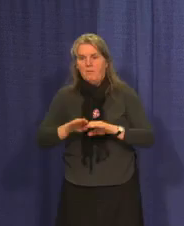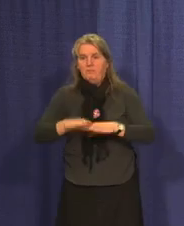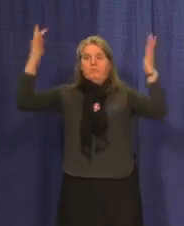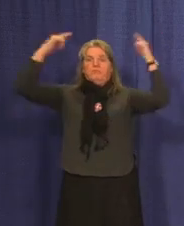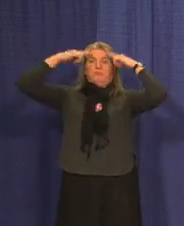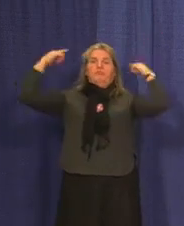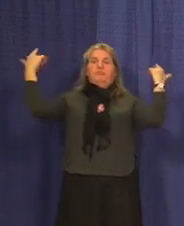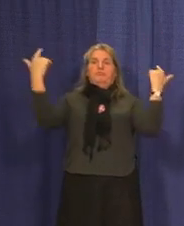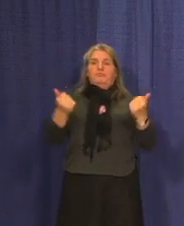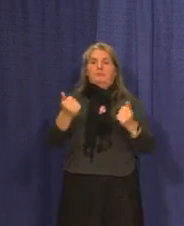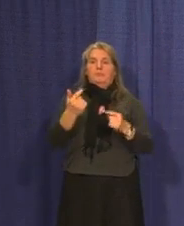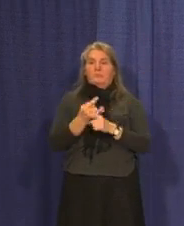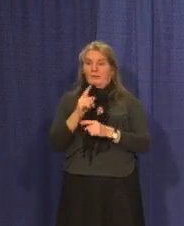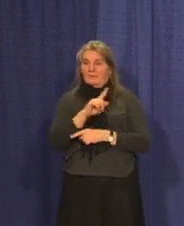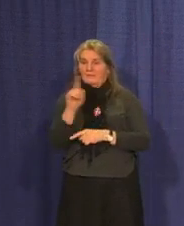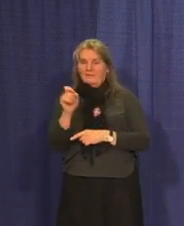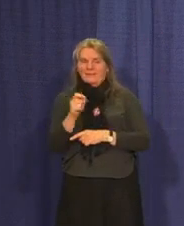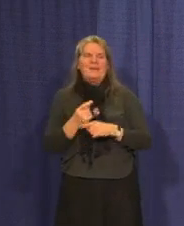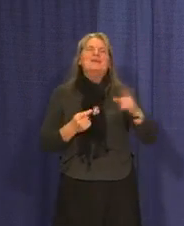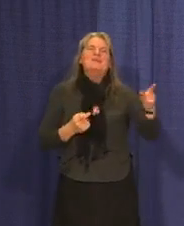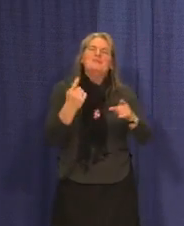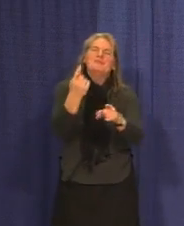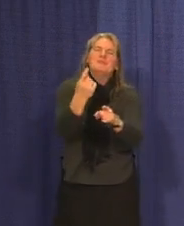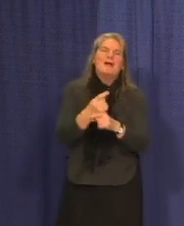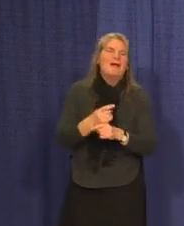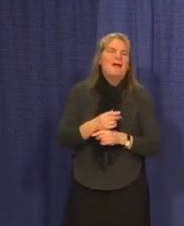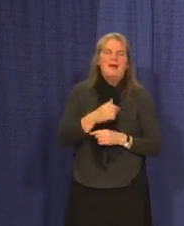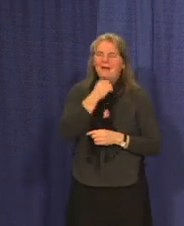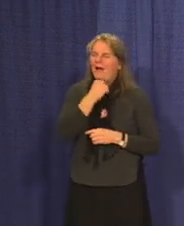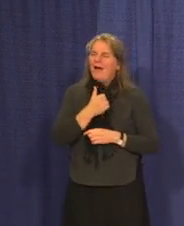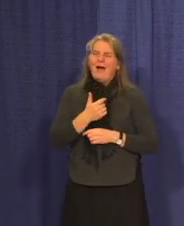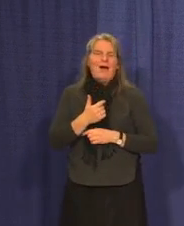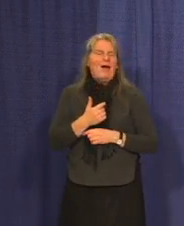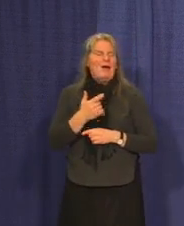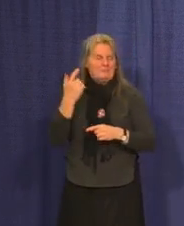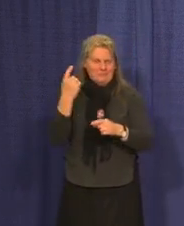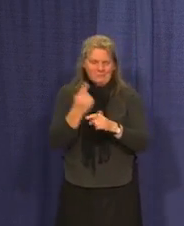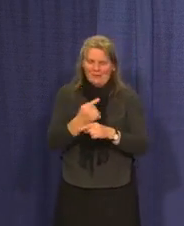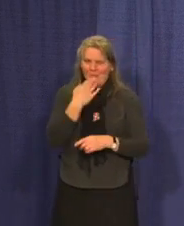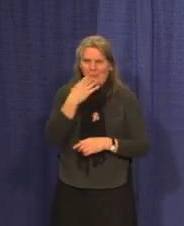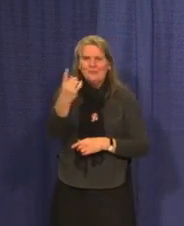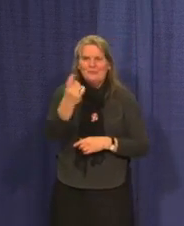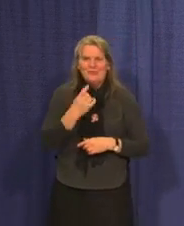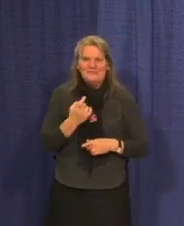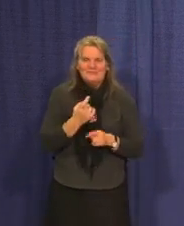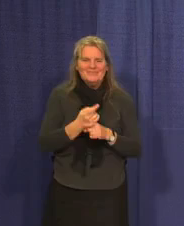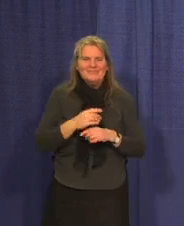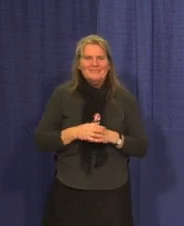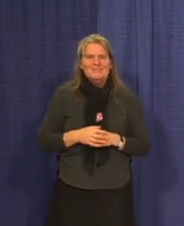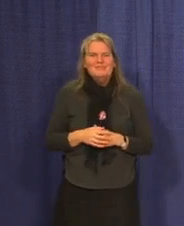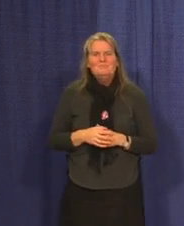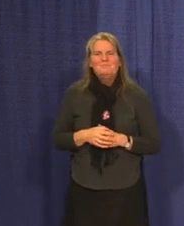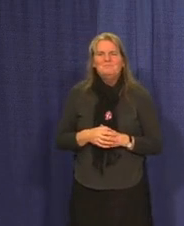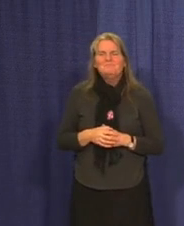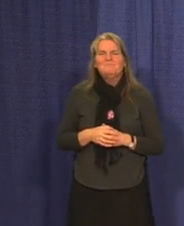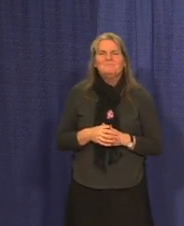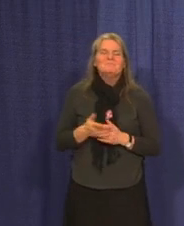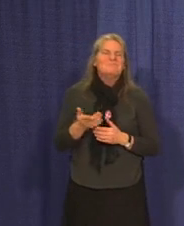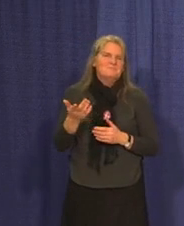be a bit of a slower process. Sure. Yeah, absolutely. That is a great question.